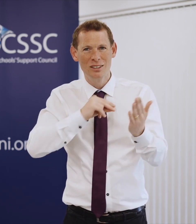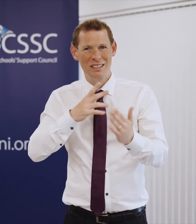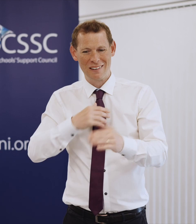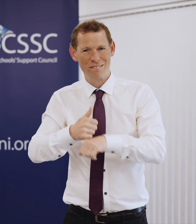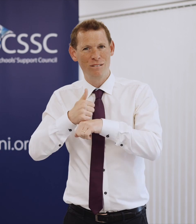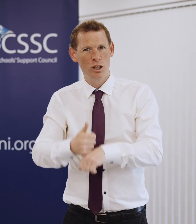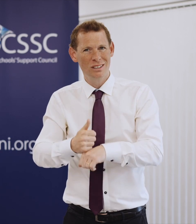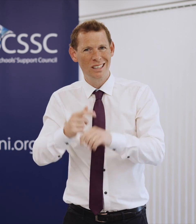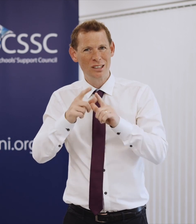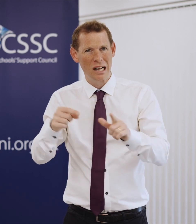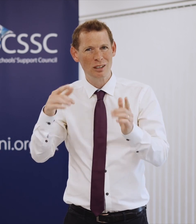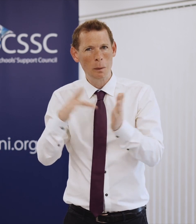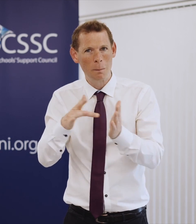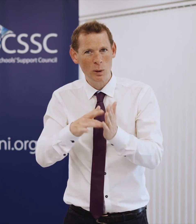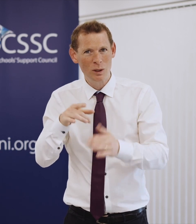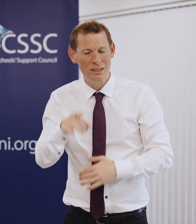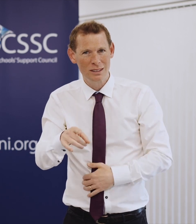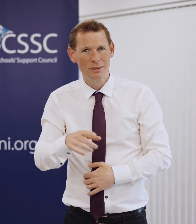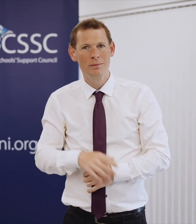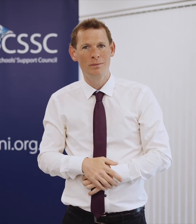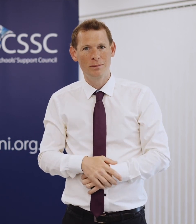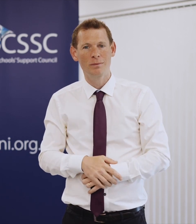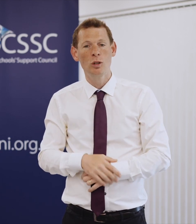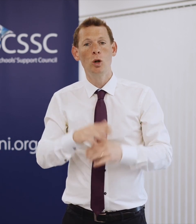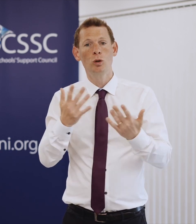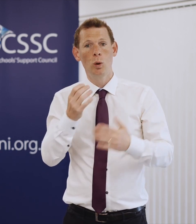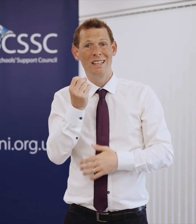to understand the context, so it gives them the foundation of a language which is so important.